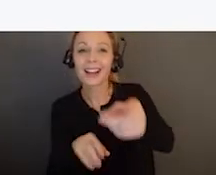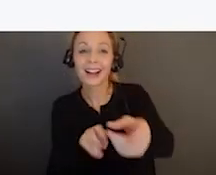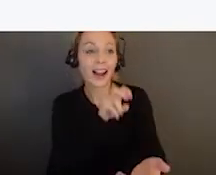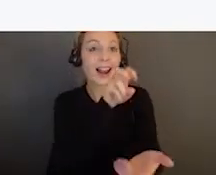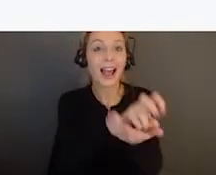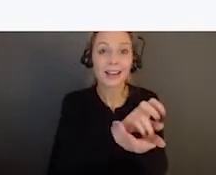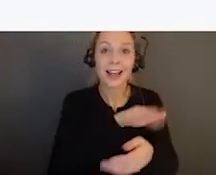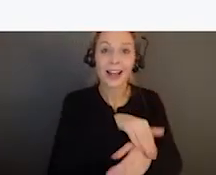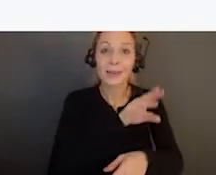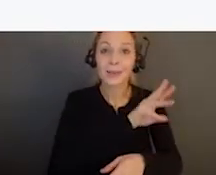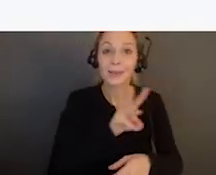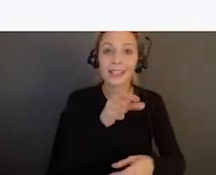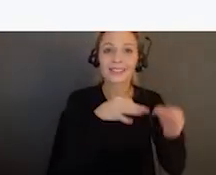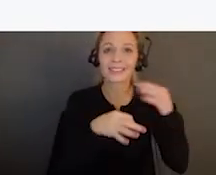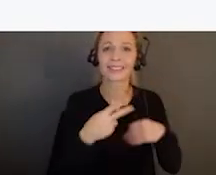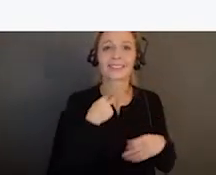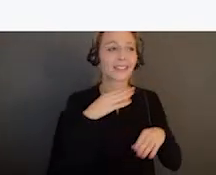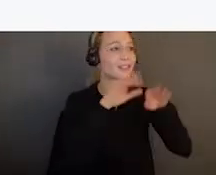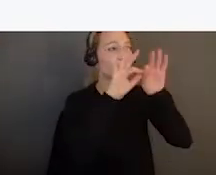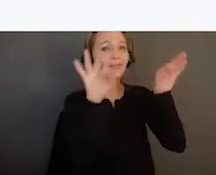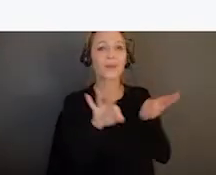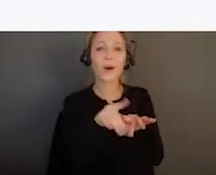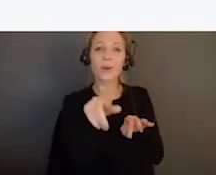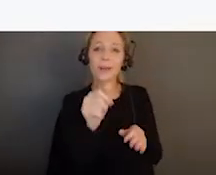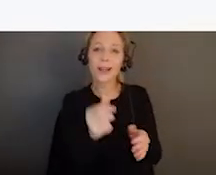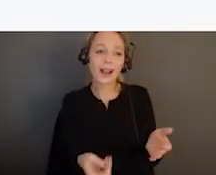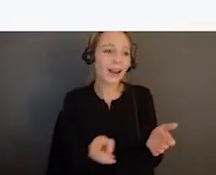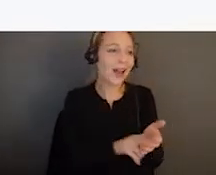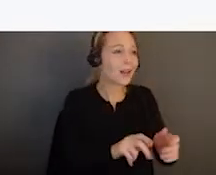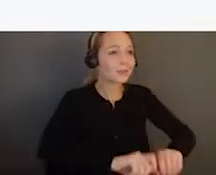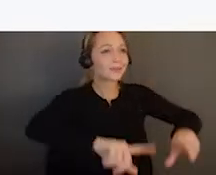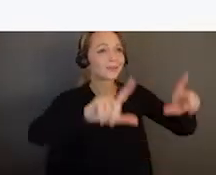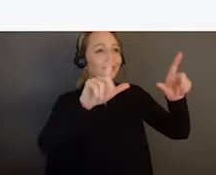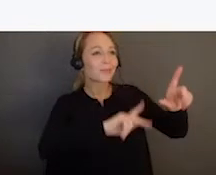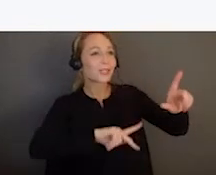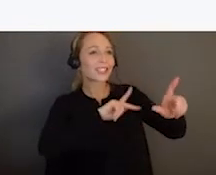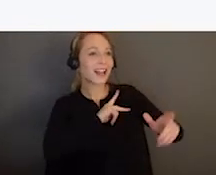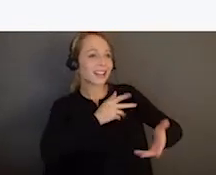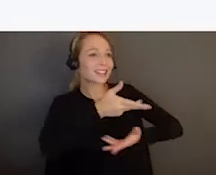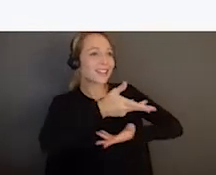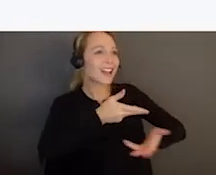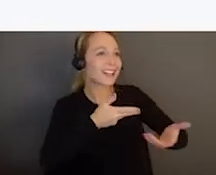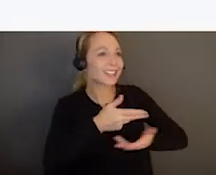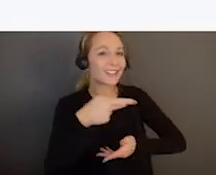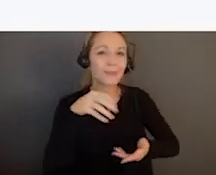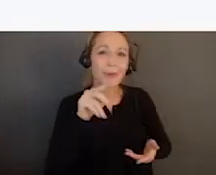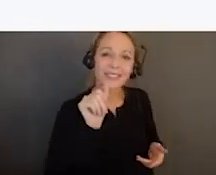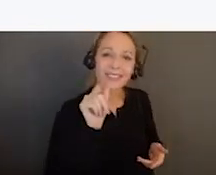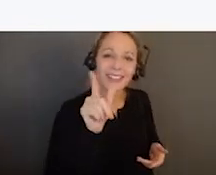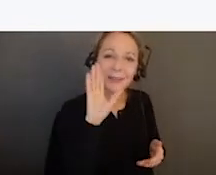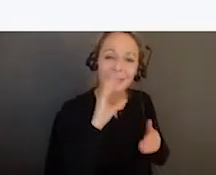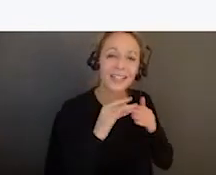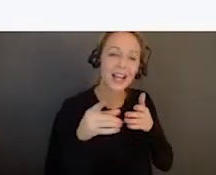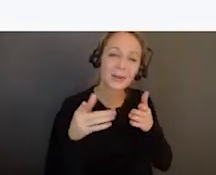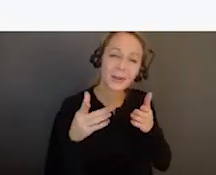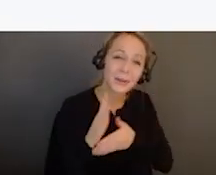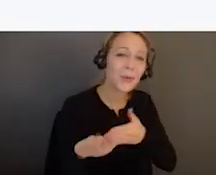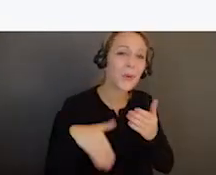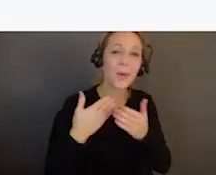INSTEAD OF GETTING STUCK ON A FORM, YOU'RE ABLE TO LOG INTO A PERSONALIZED, INTERACTIVE PORTAL THAT CAN GUIDE YOU THROUGHOUT YOUR ENTIRE JOURNEY.